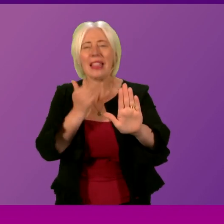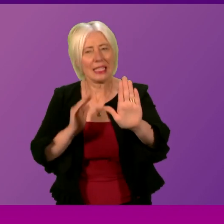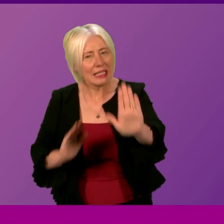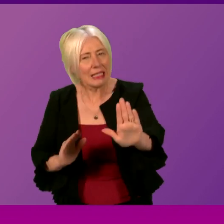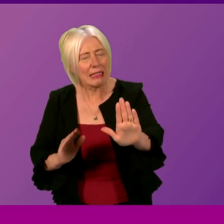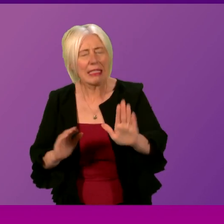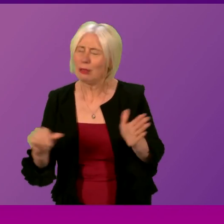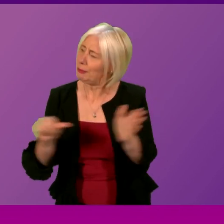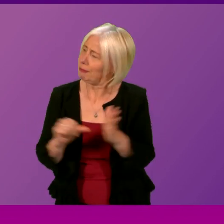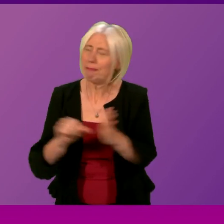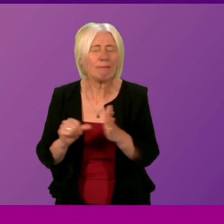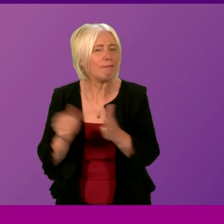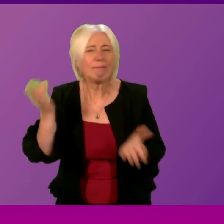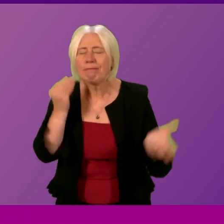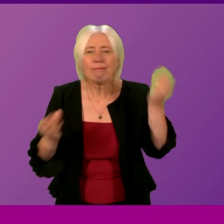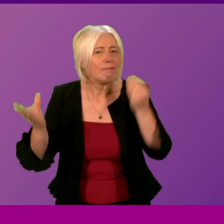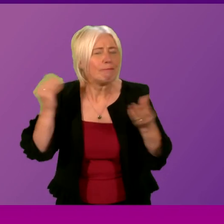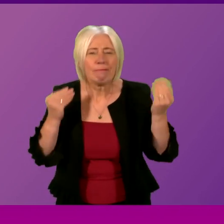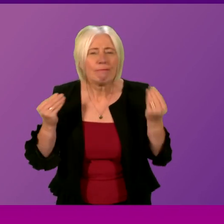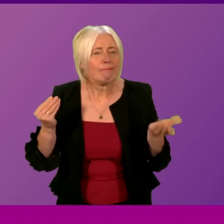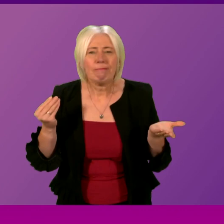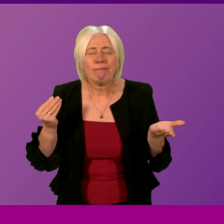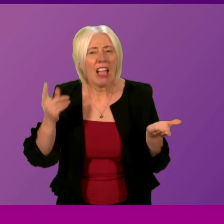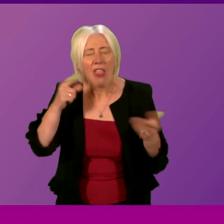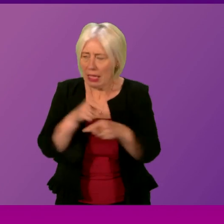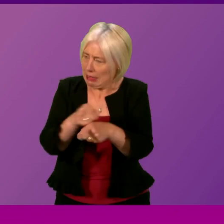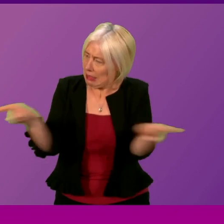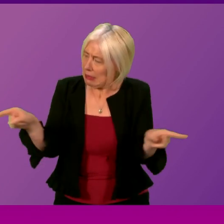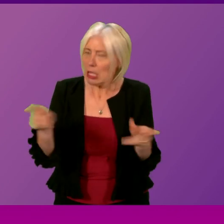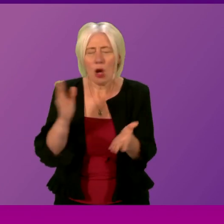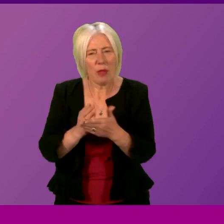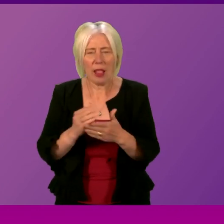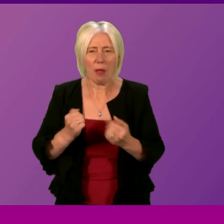I am finding it difficult to hear. I think that members are being somewhat robust in